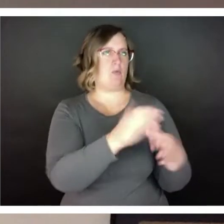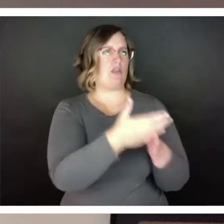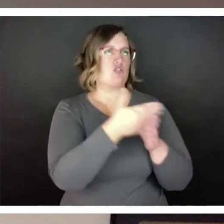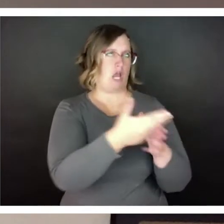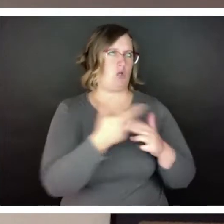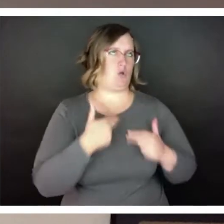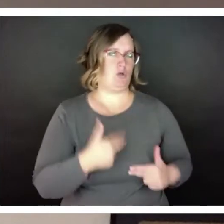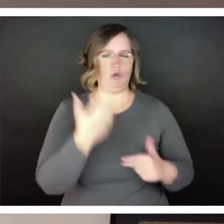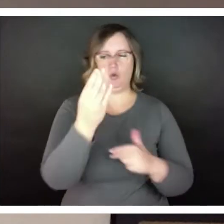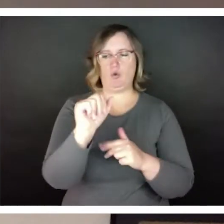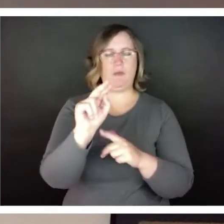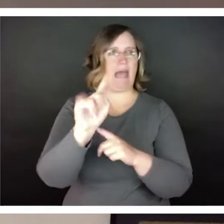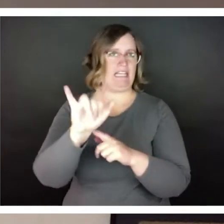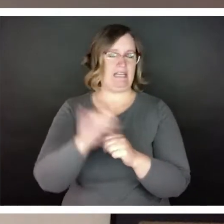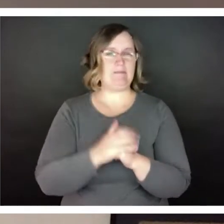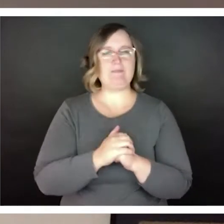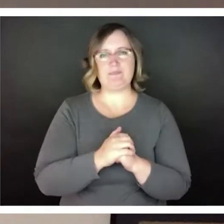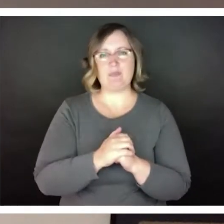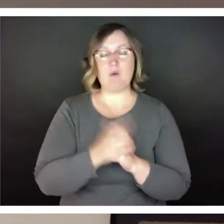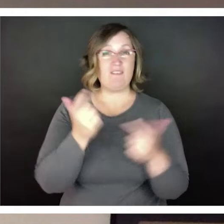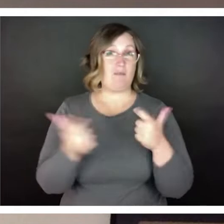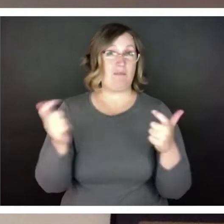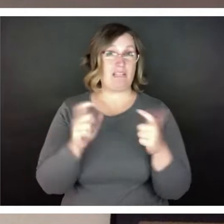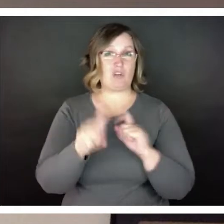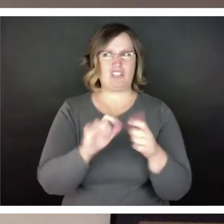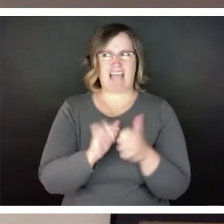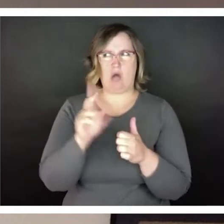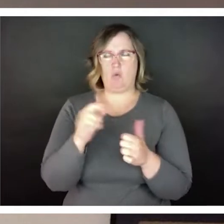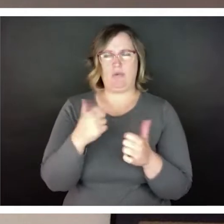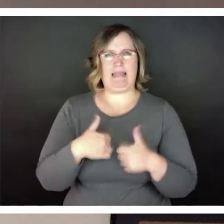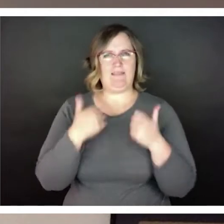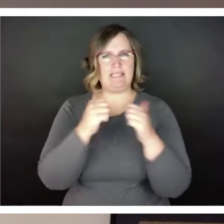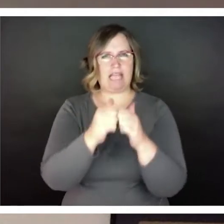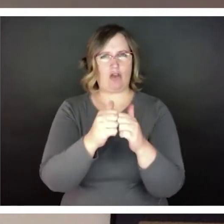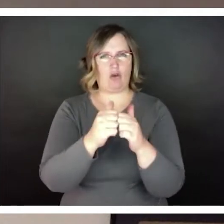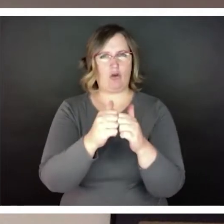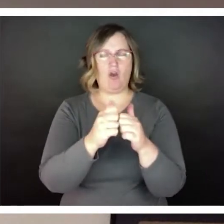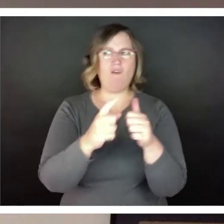One of the biggest questions in civic life is how we live together. We need to understand that as citizens